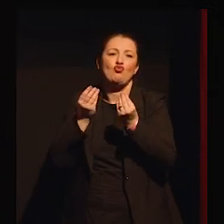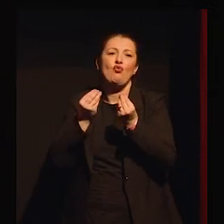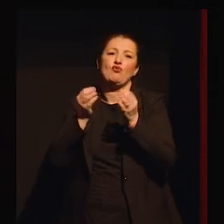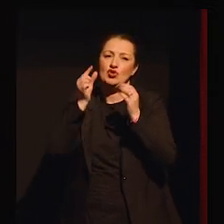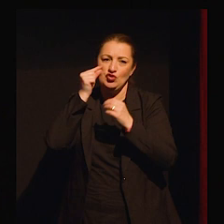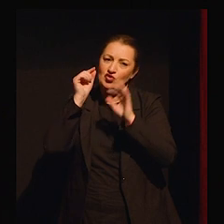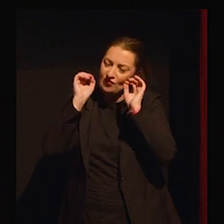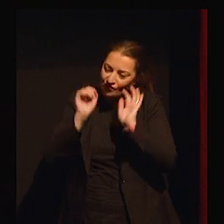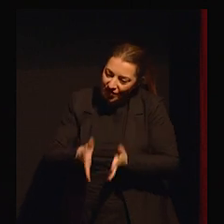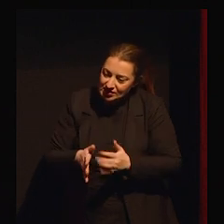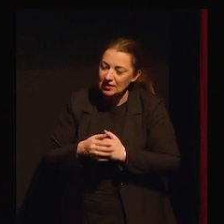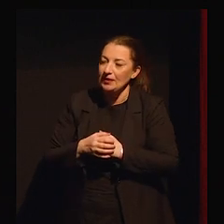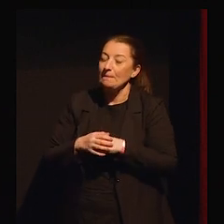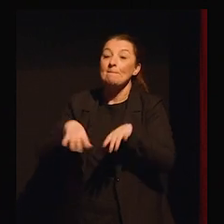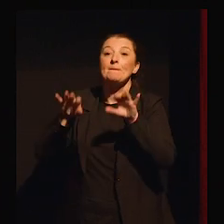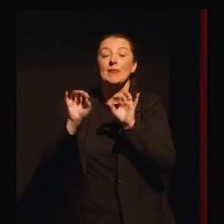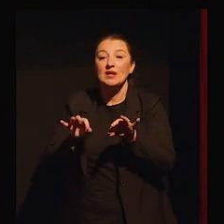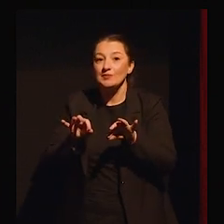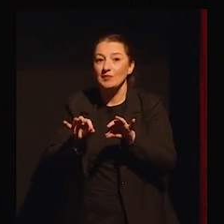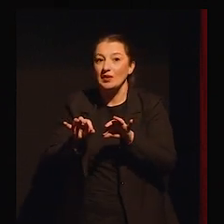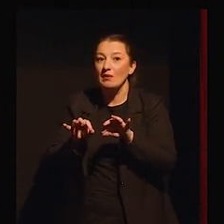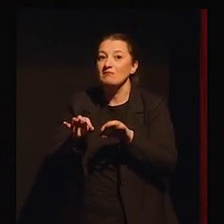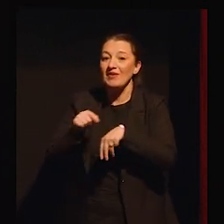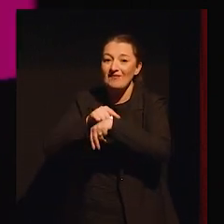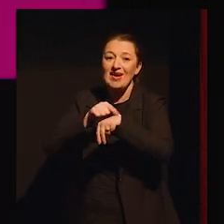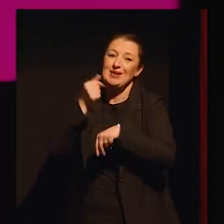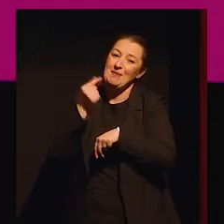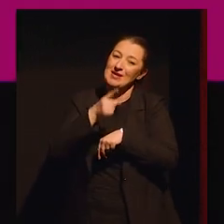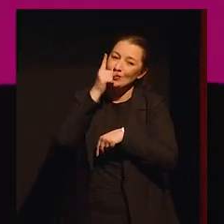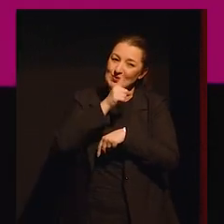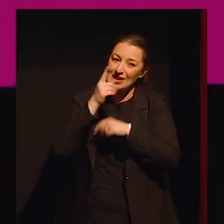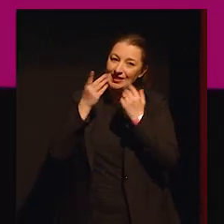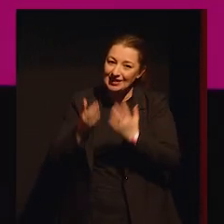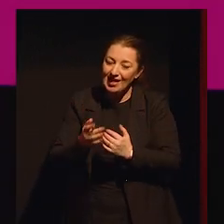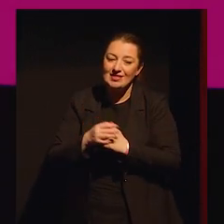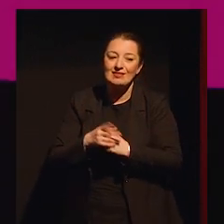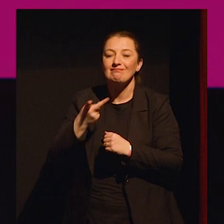There was a big turnout, and it meant a lot. Now, Since I have little time, I’d first like to share with you